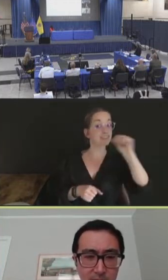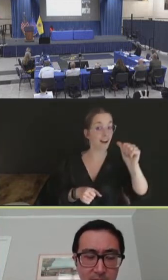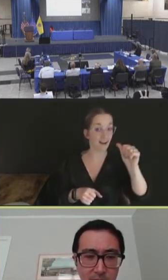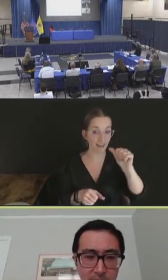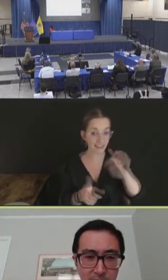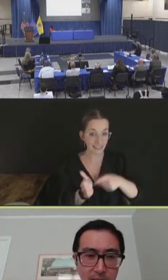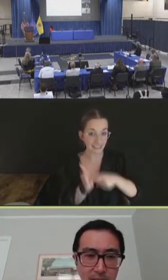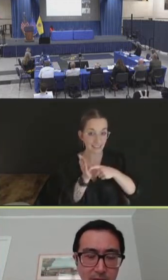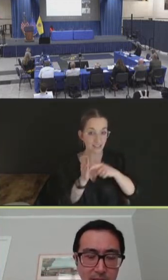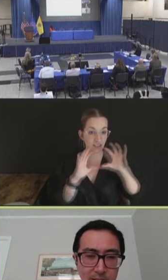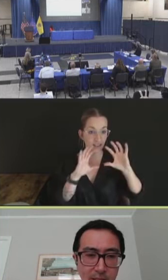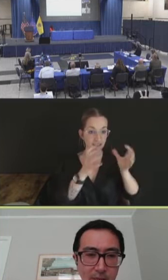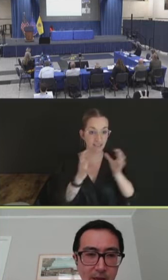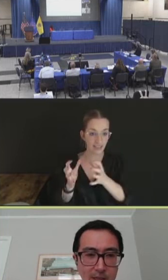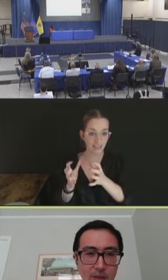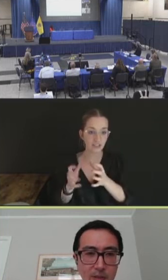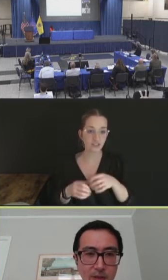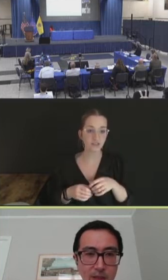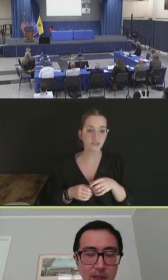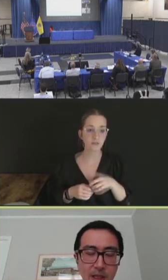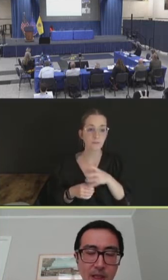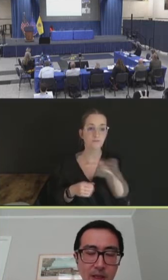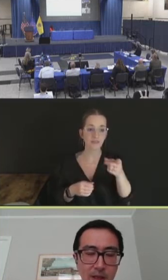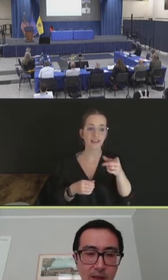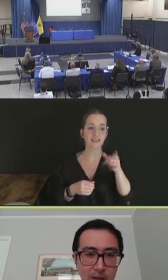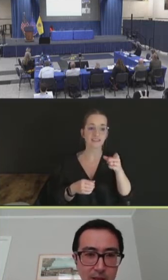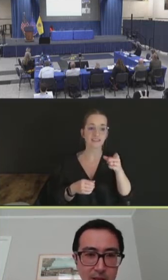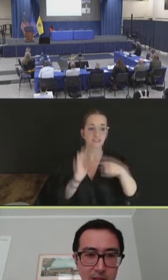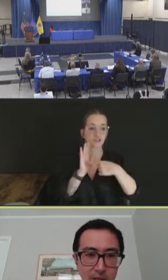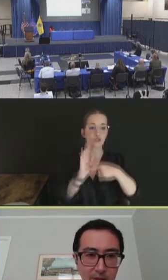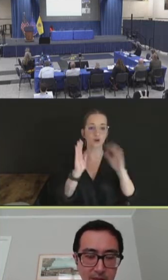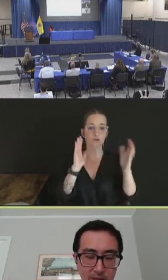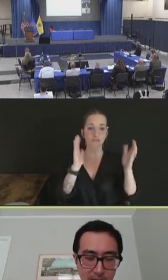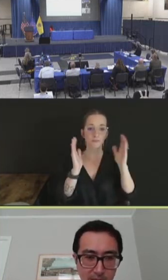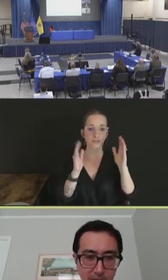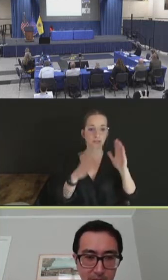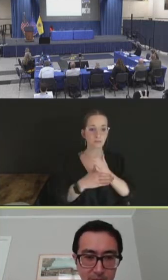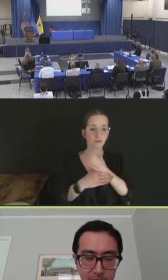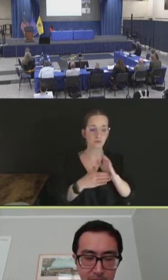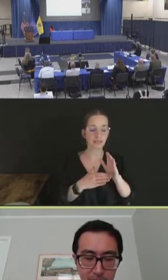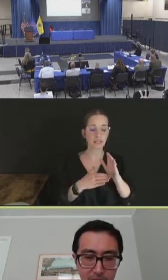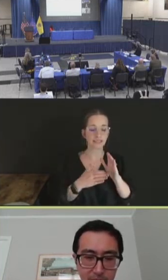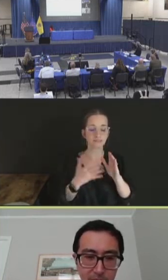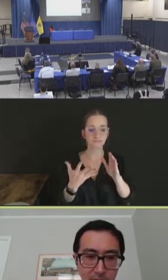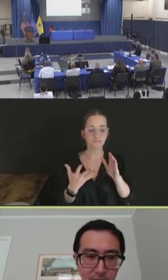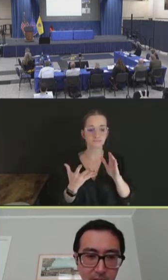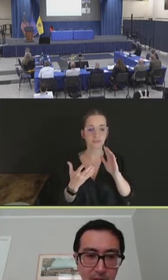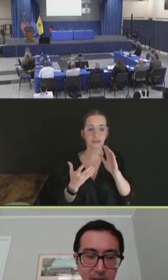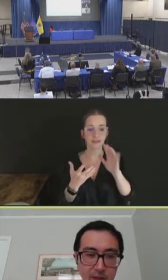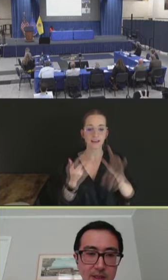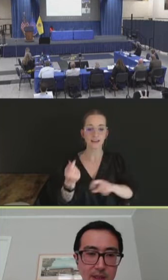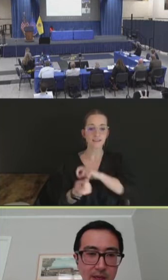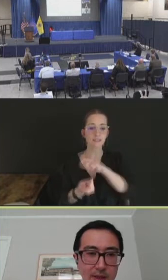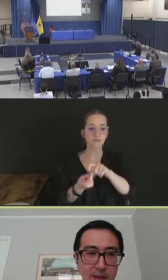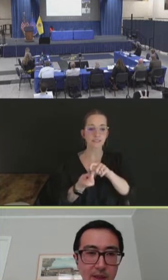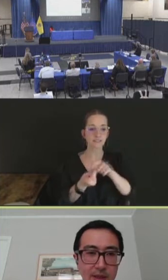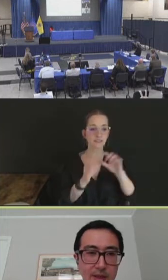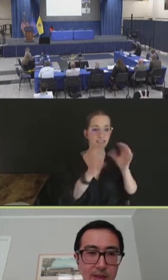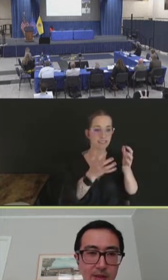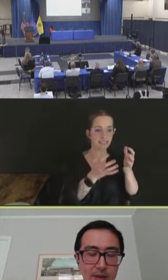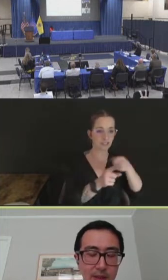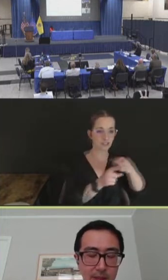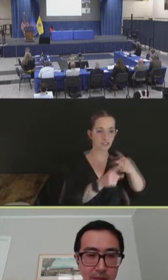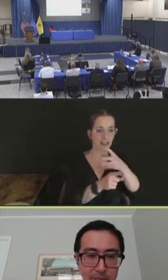to facilitate comparison between the specific sector of interest and non-essential sector.